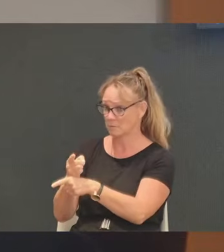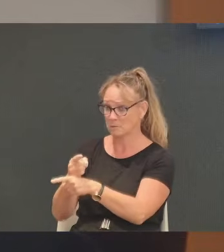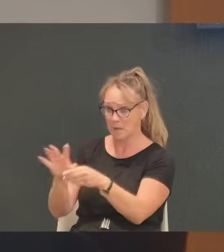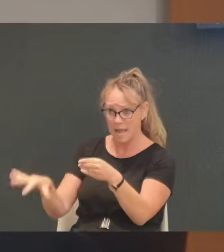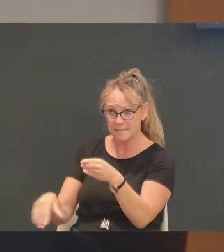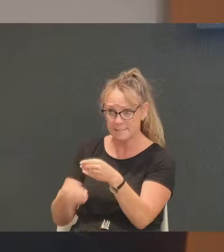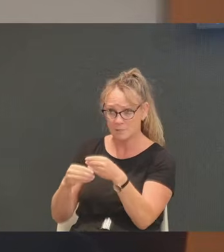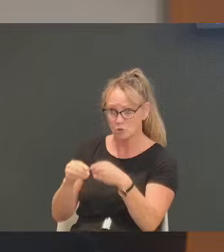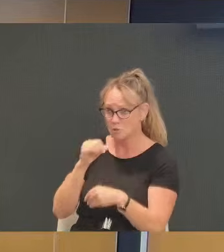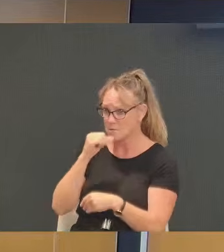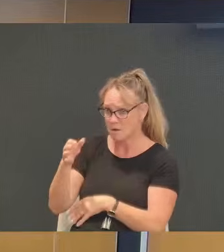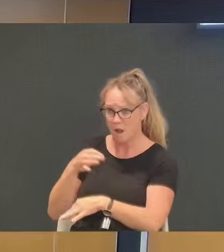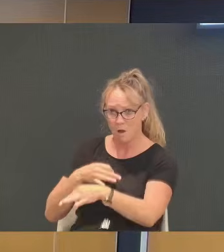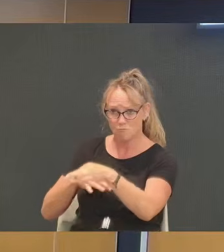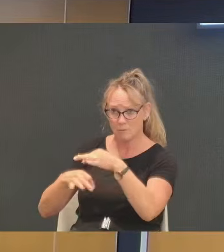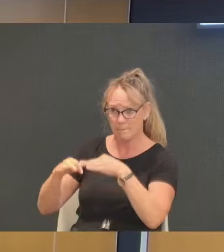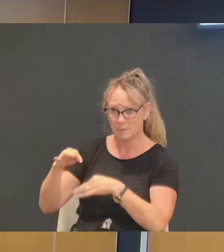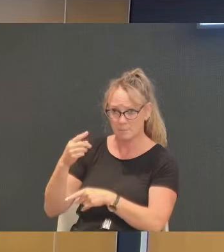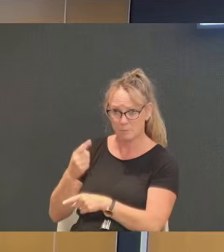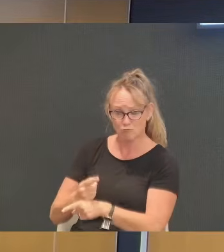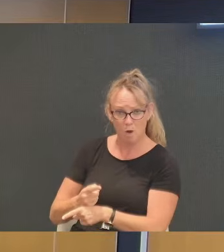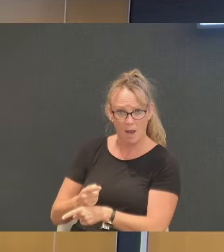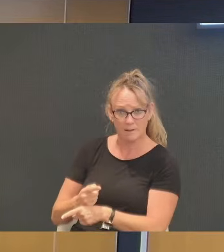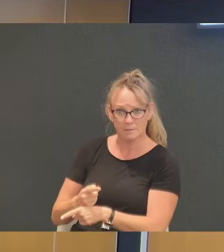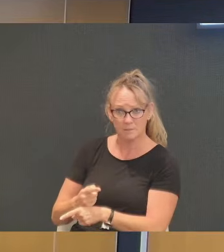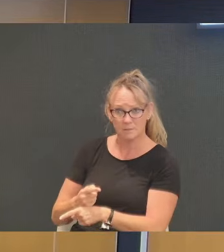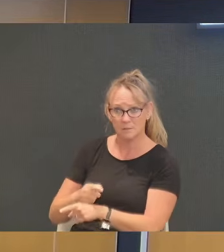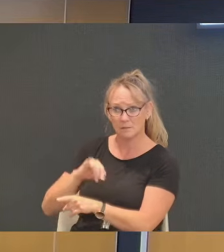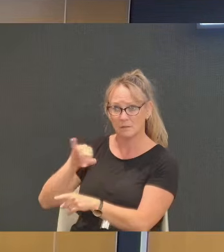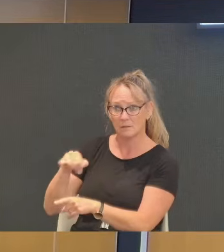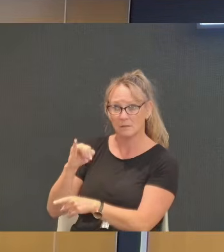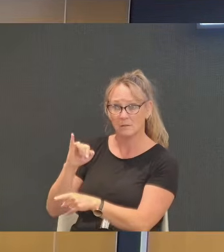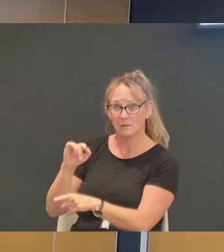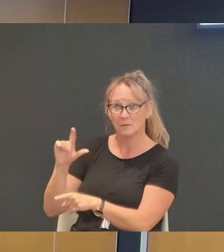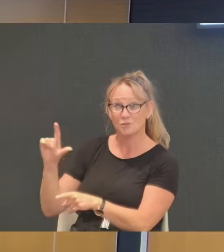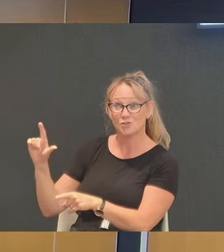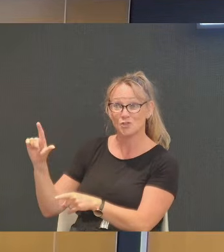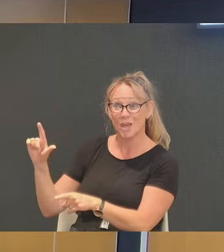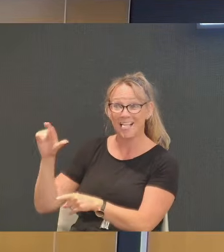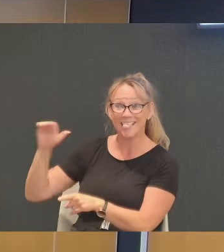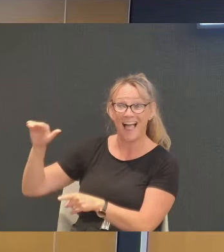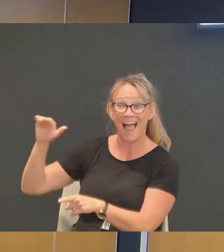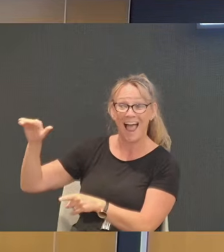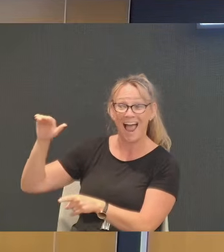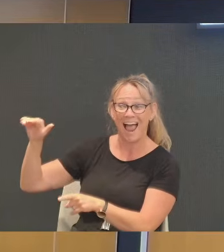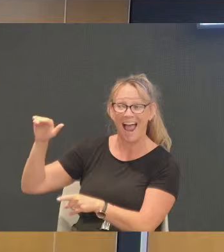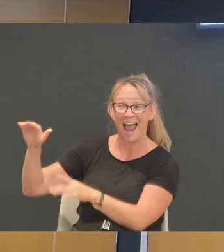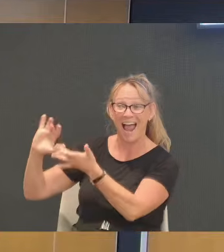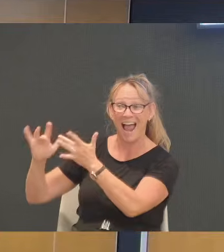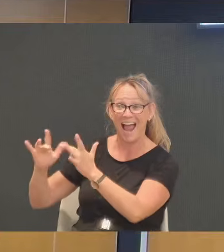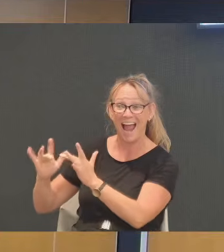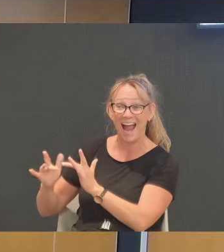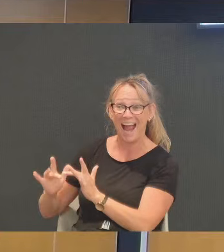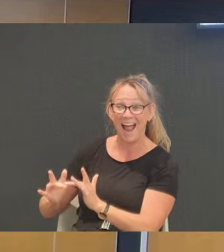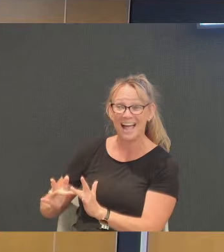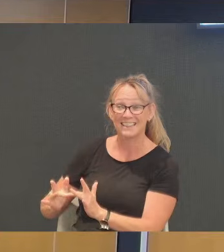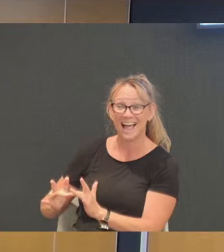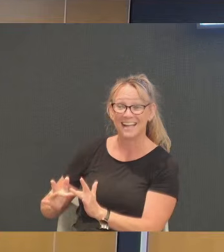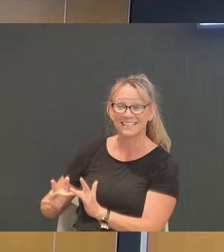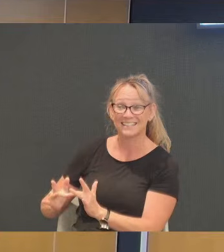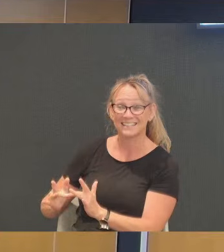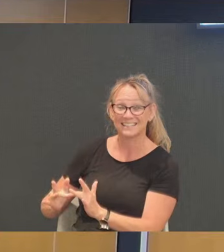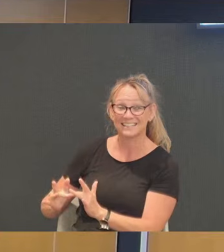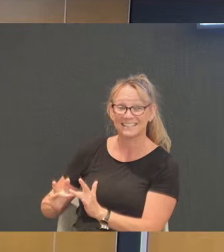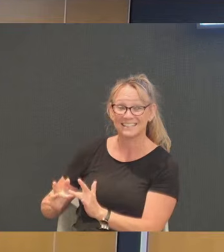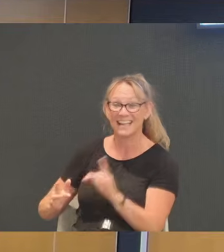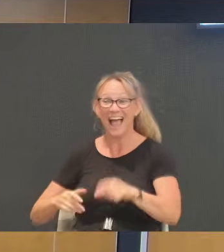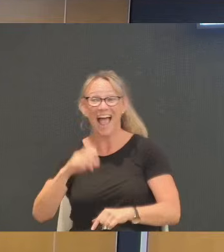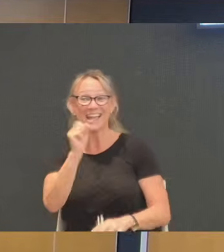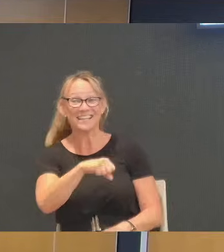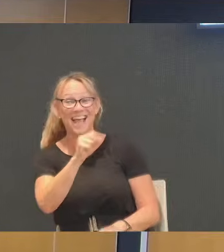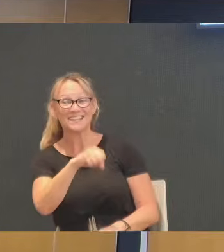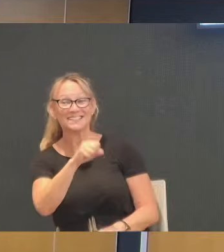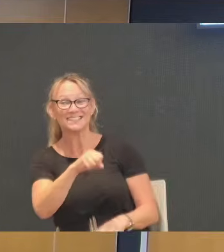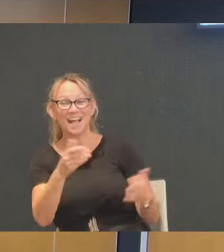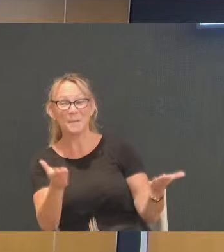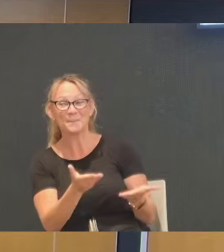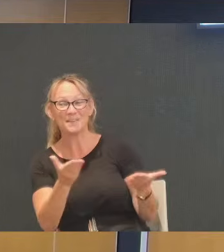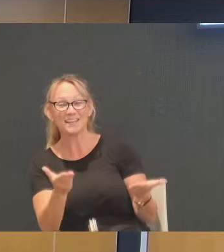replacement. Correct. If Jill is still on. She's still on. Yes, I'm here. Okay. Um, it does say in